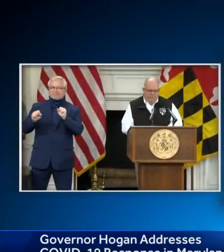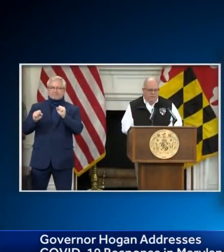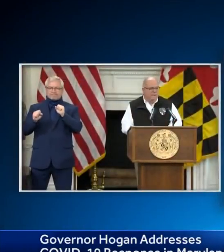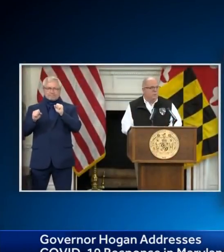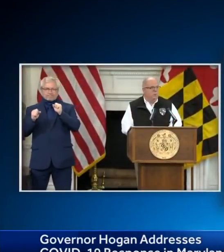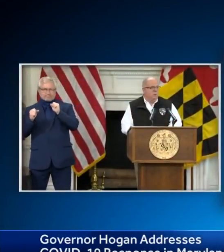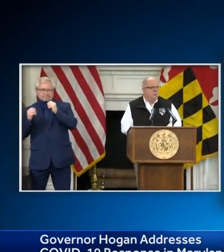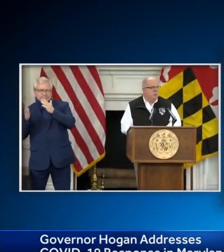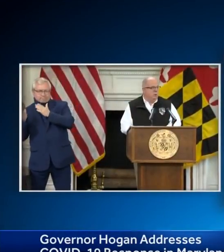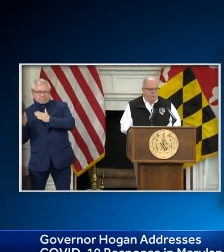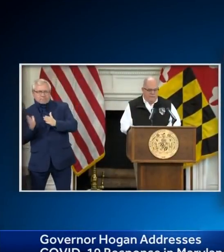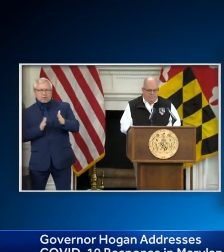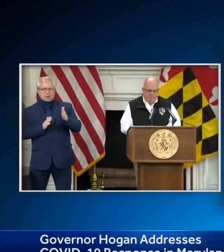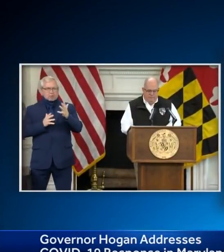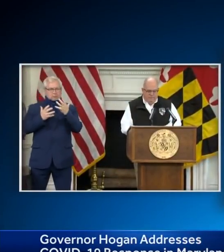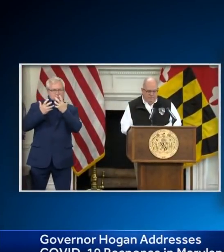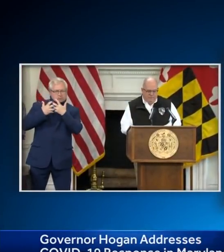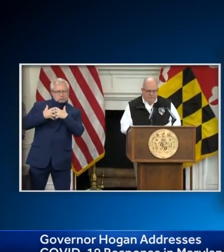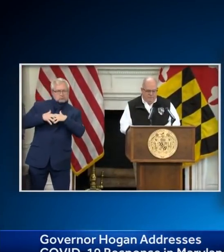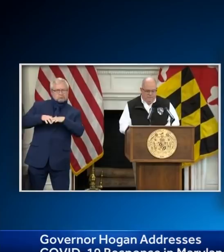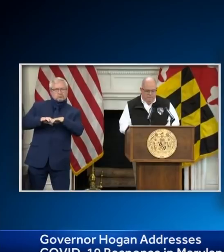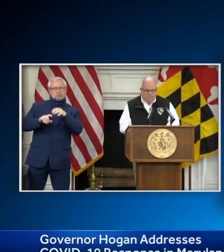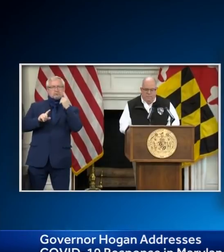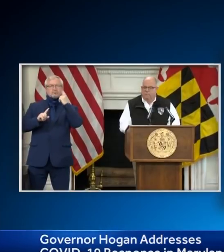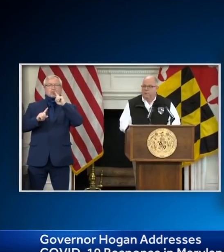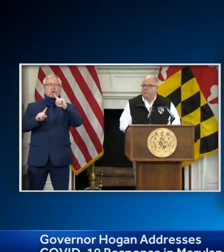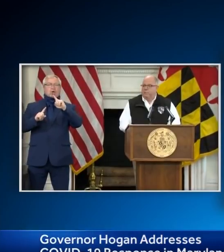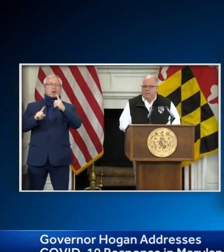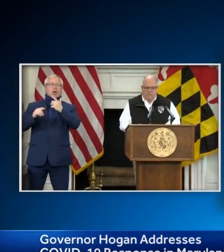ROOM. THIS IS GOVERNOR LARRY HOGAN GIVING A COVID-19 UPDATE. LET’S LISTEN IN.